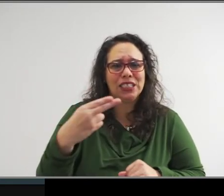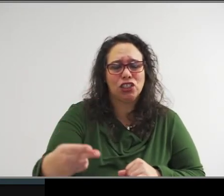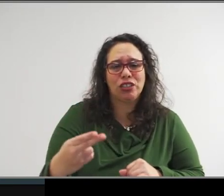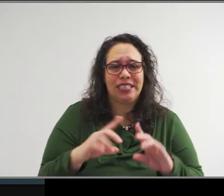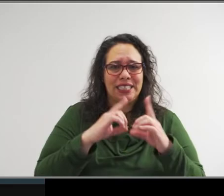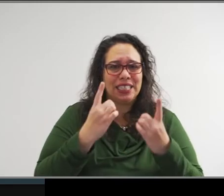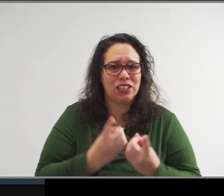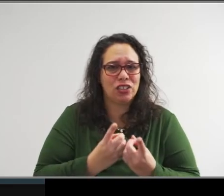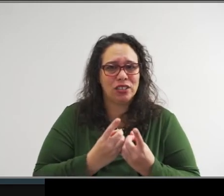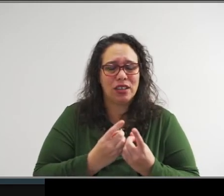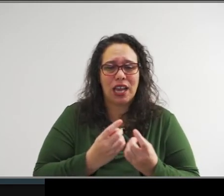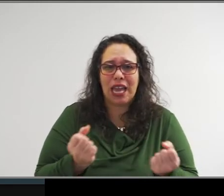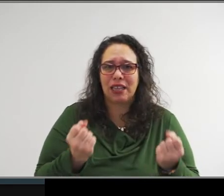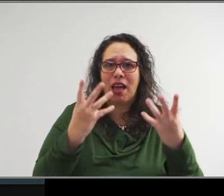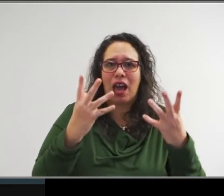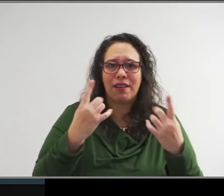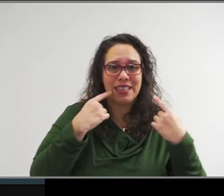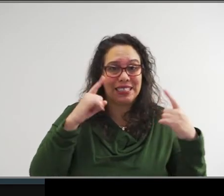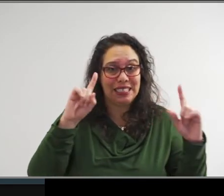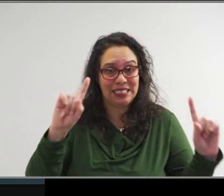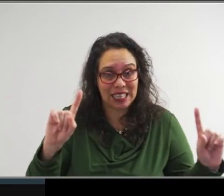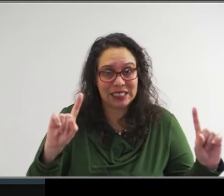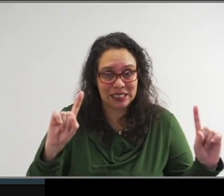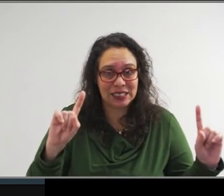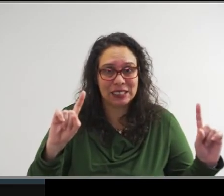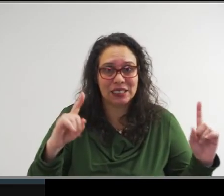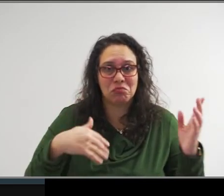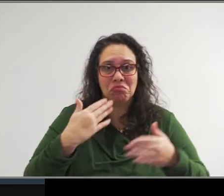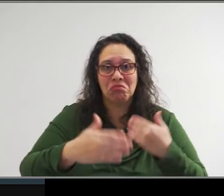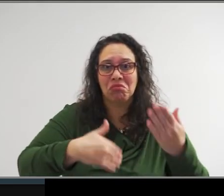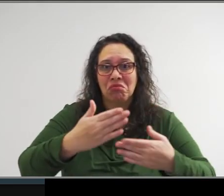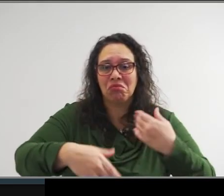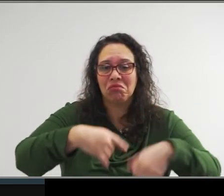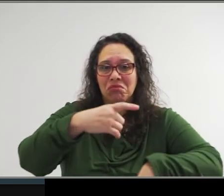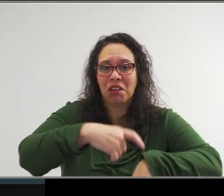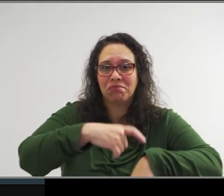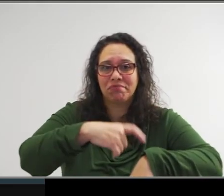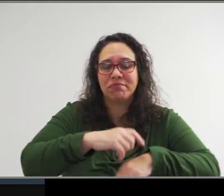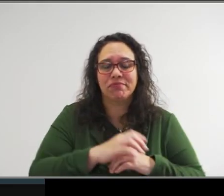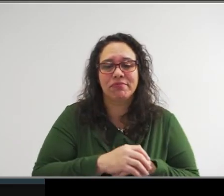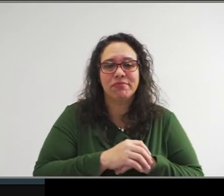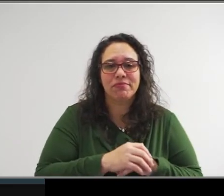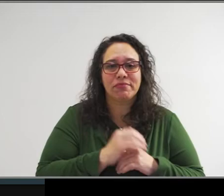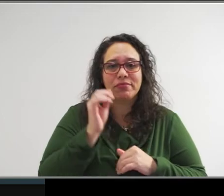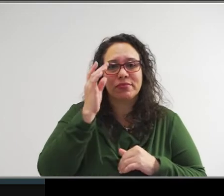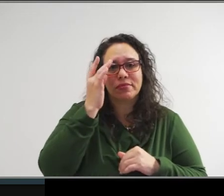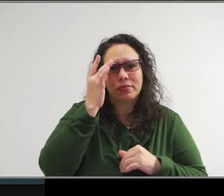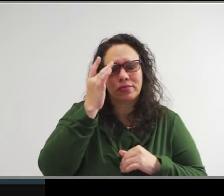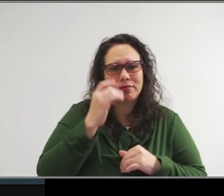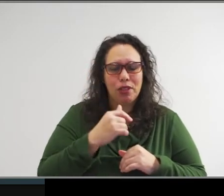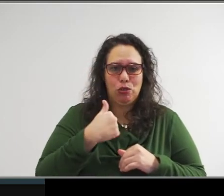of the successes that they've had over this long duration. And so I've been quite impressed